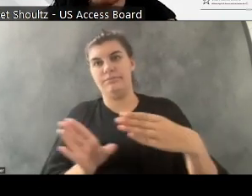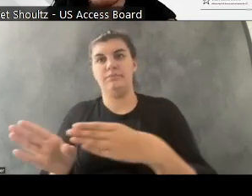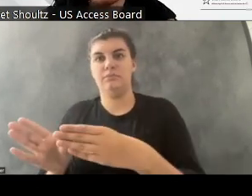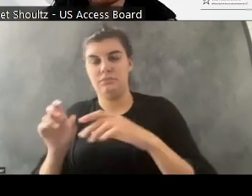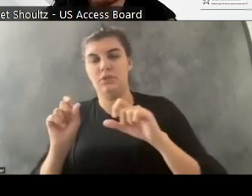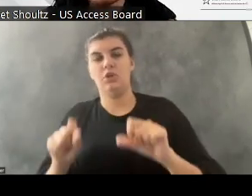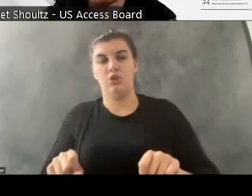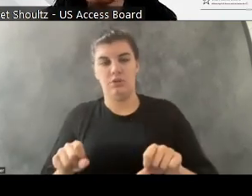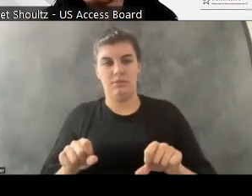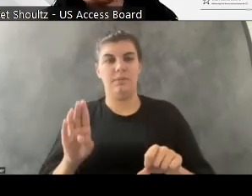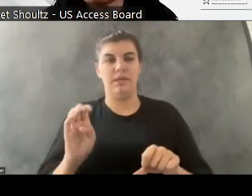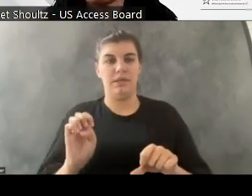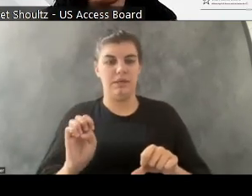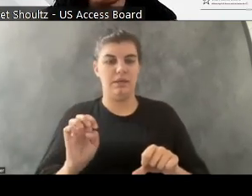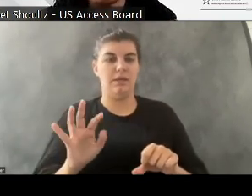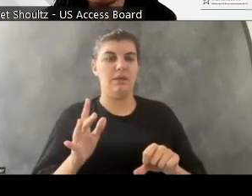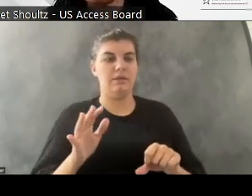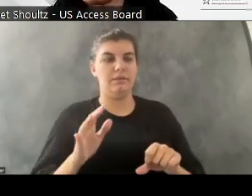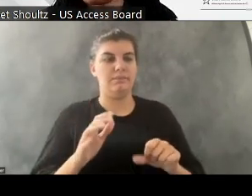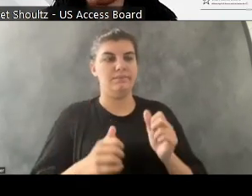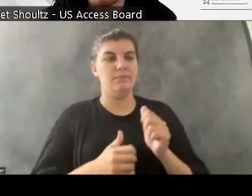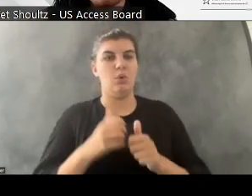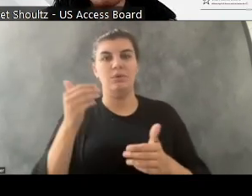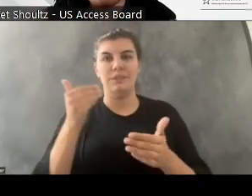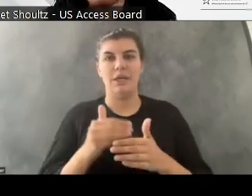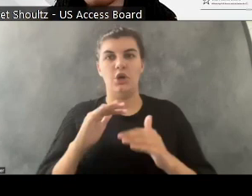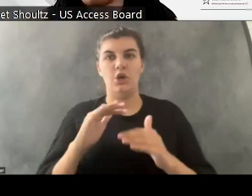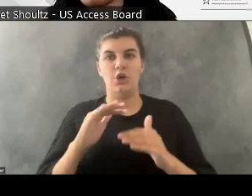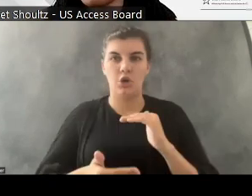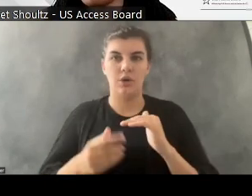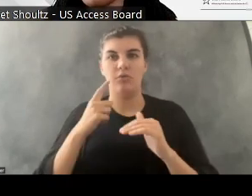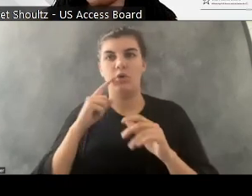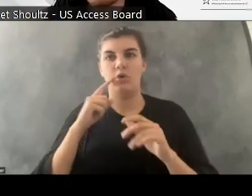That could be the, you know, the nearest curb ramp at the nearest intersection